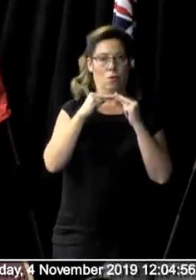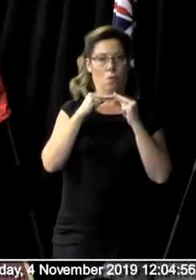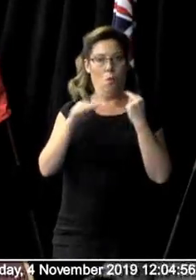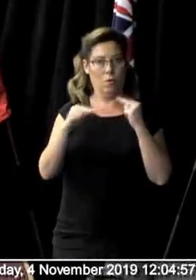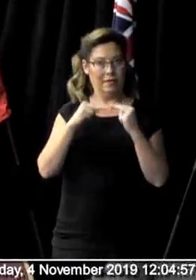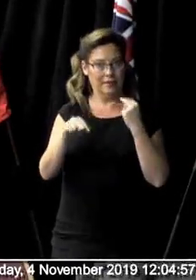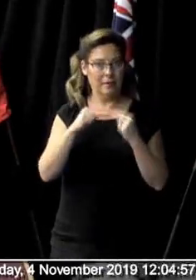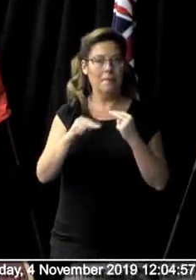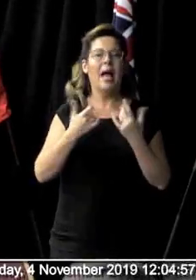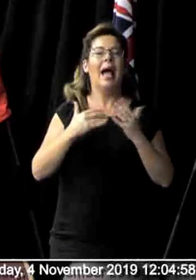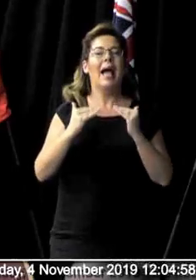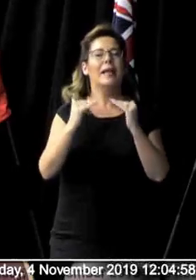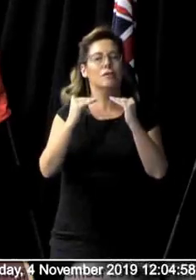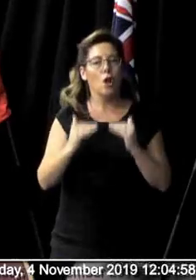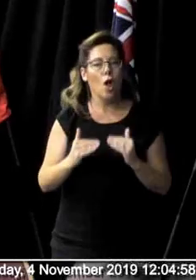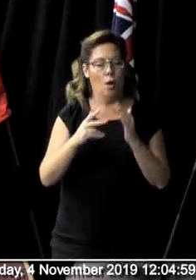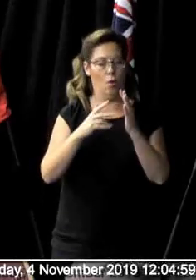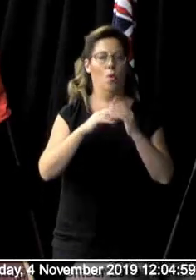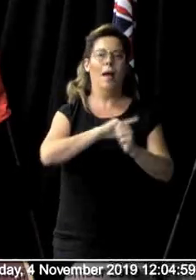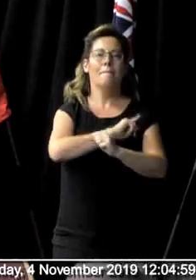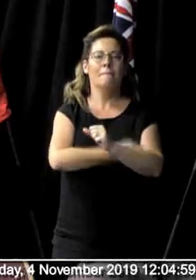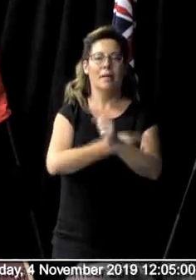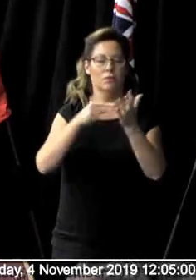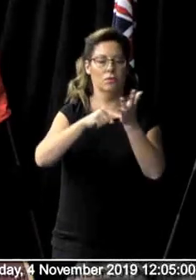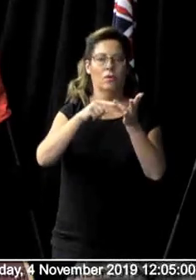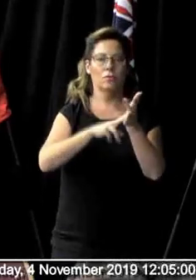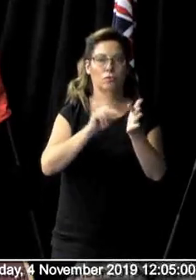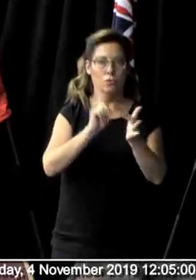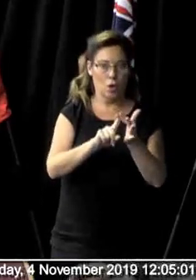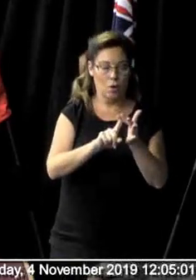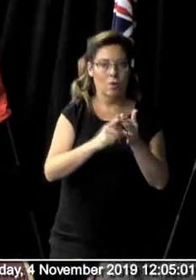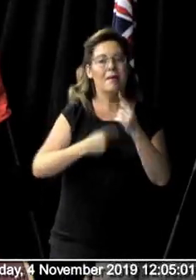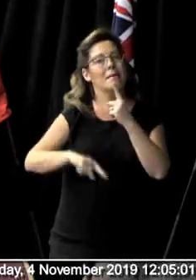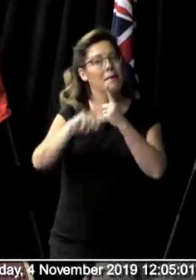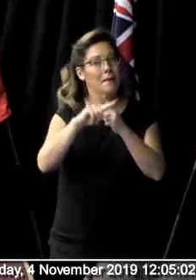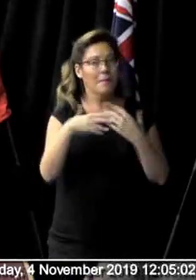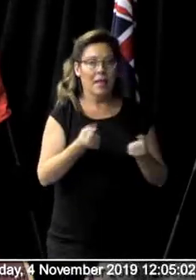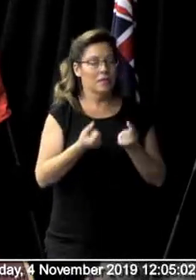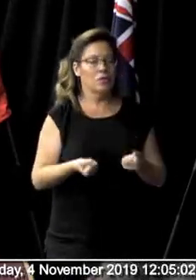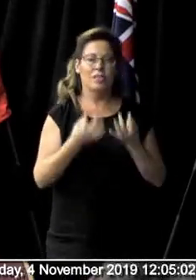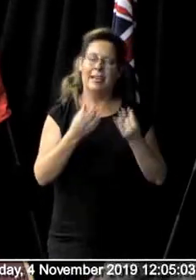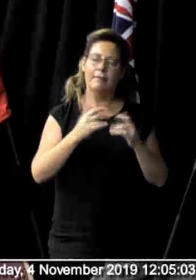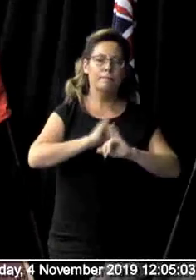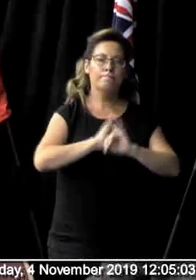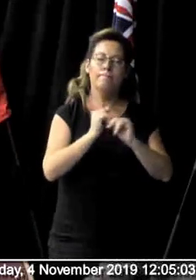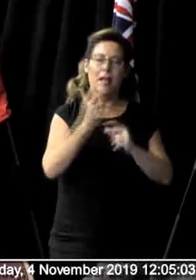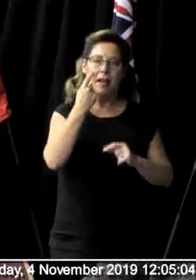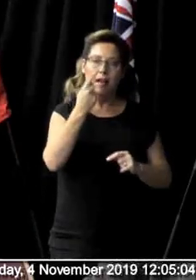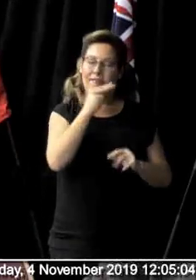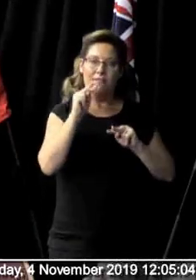OK. How’s her vision? Her vision is extremely poor. [REDACTED] has no depth perception. She has what’s called biocular vision.